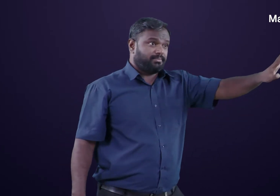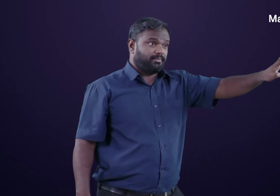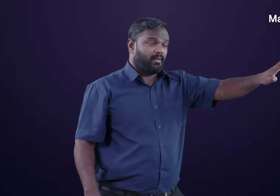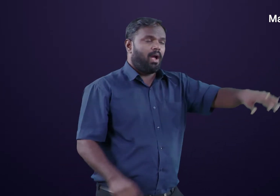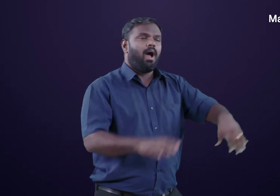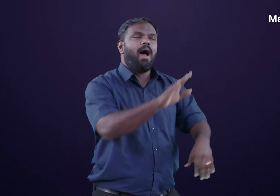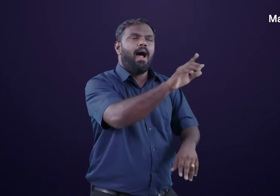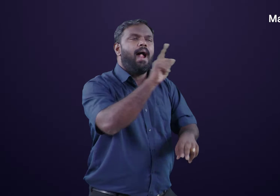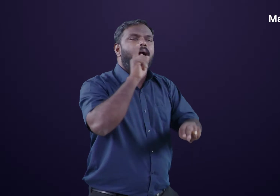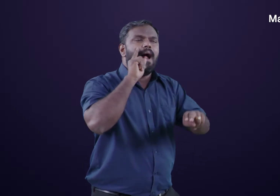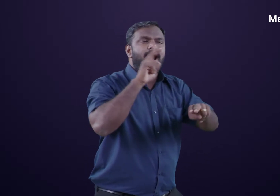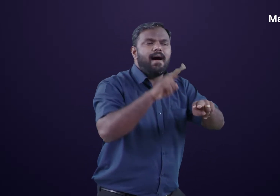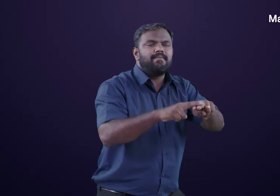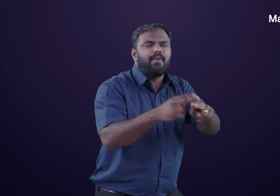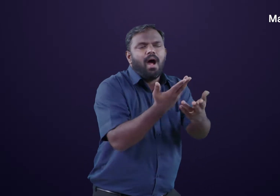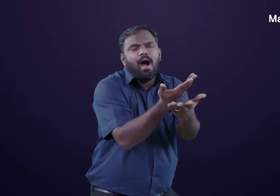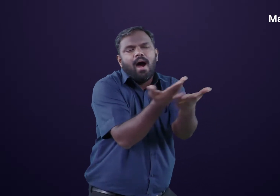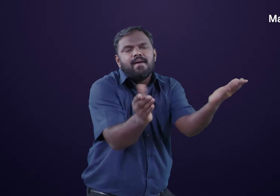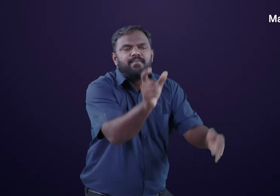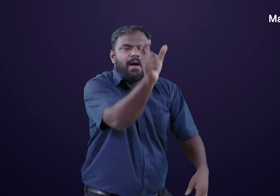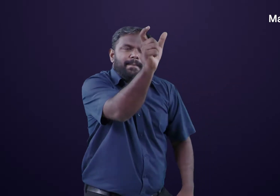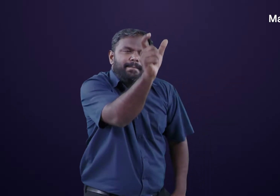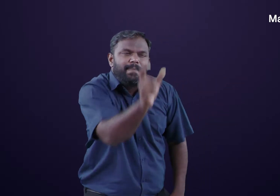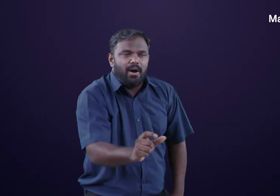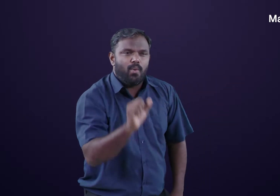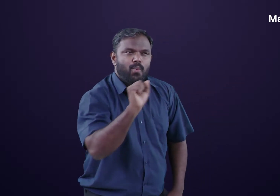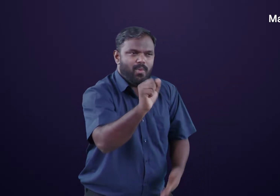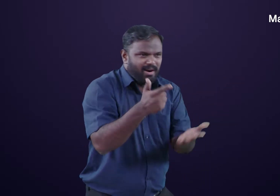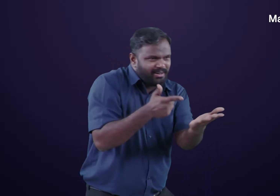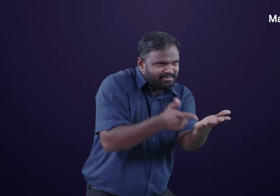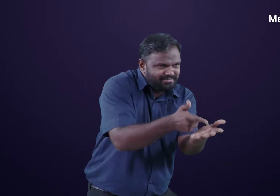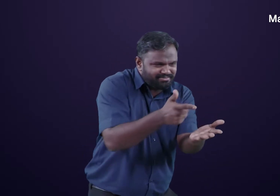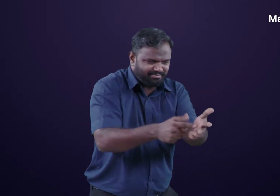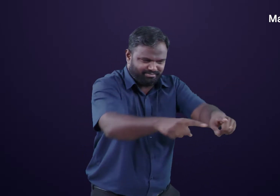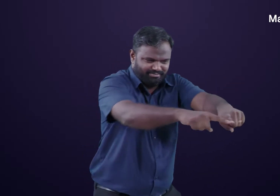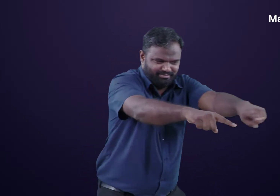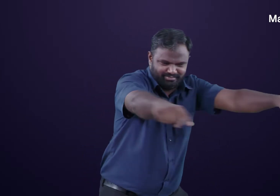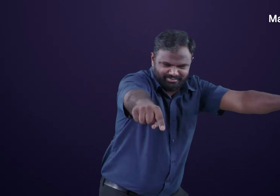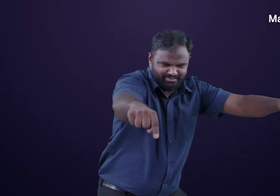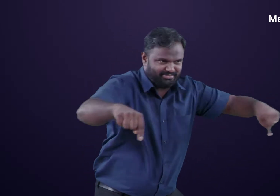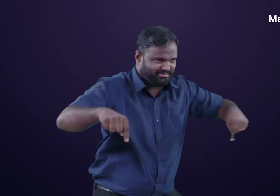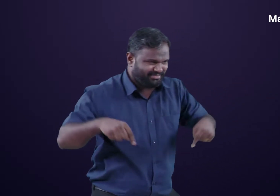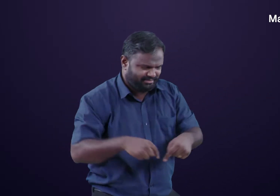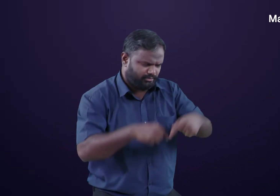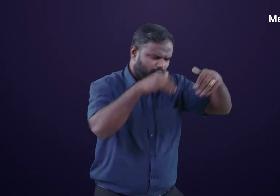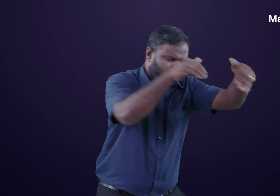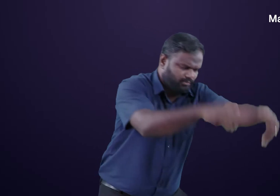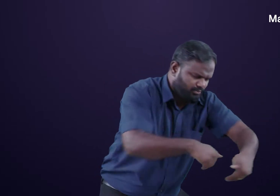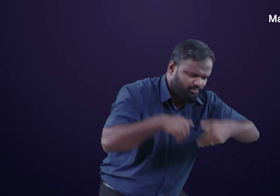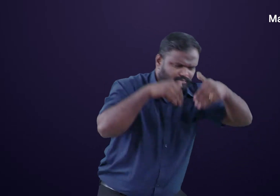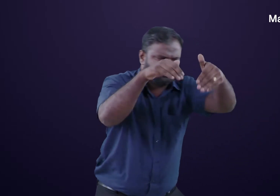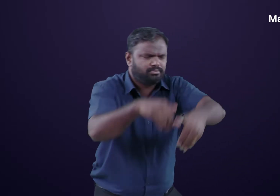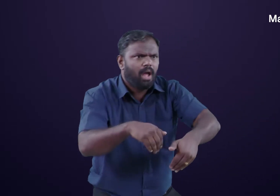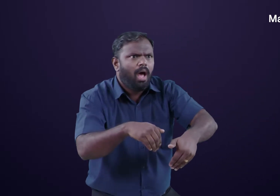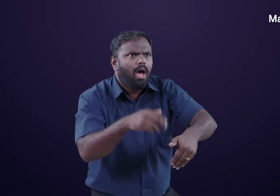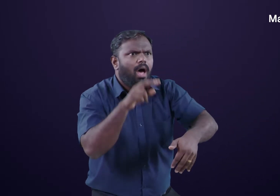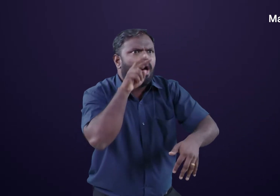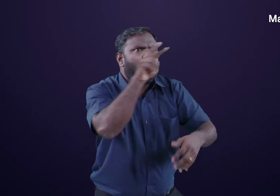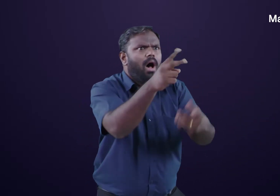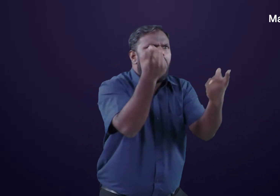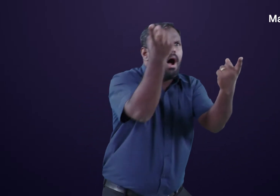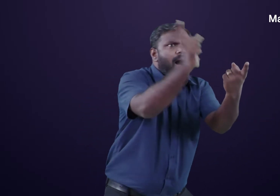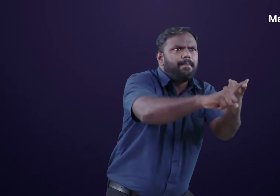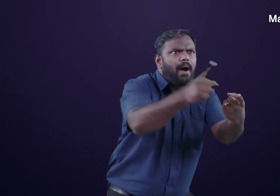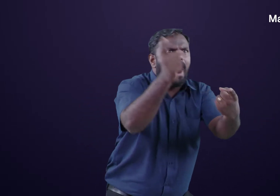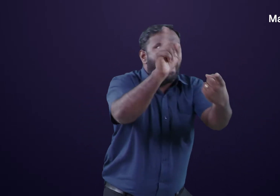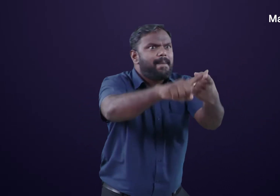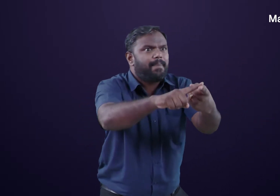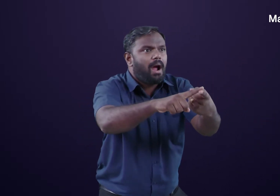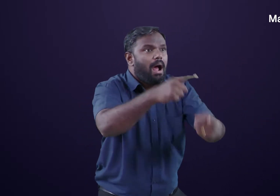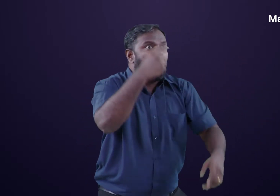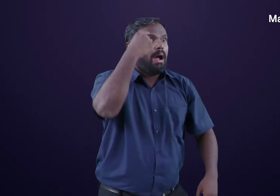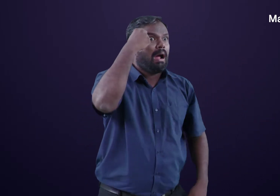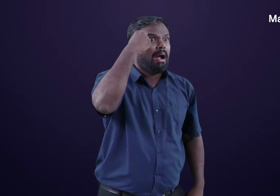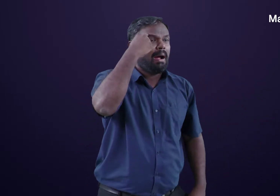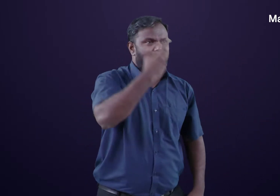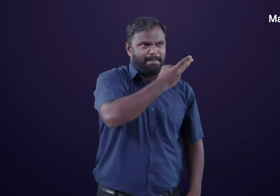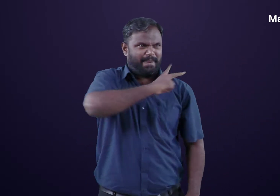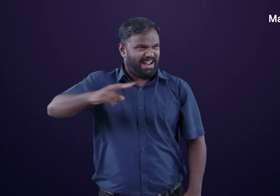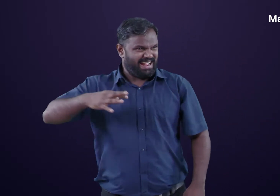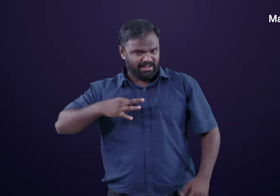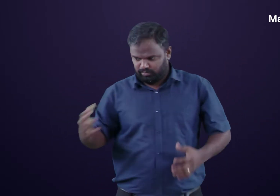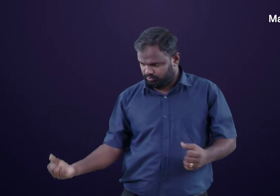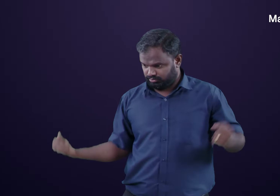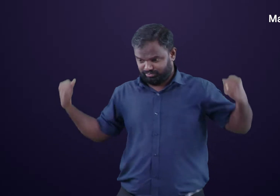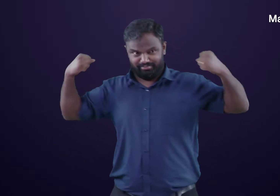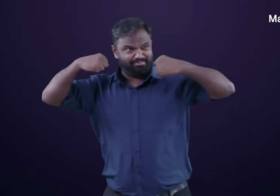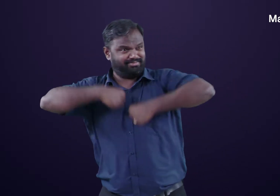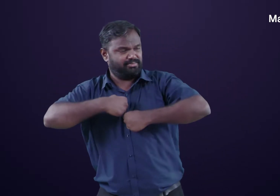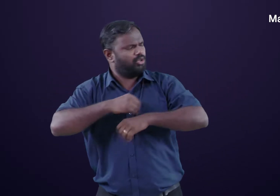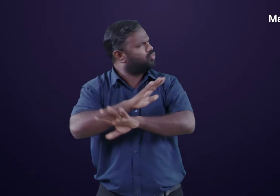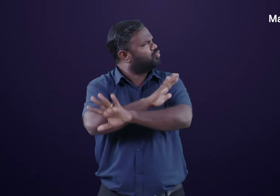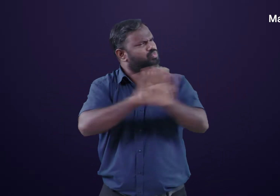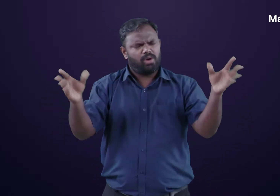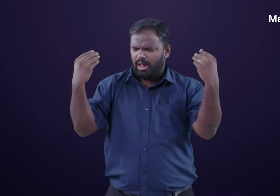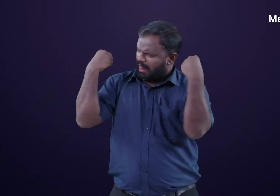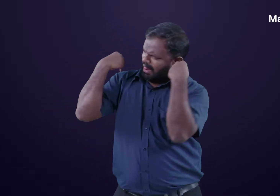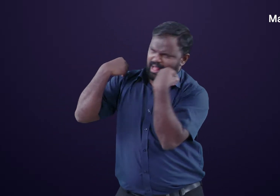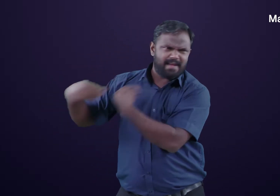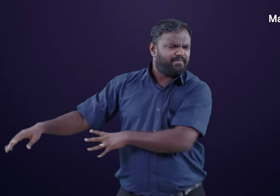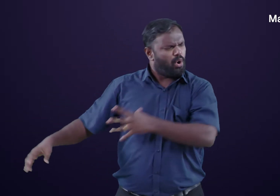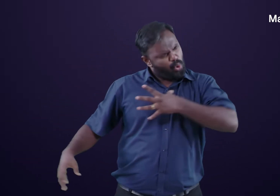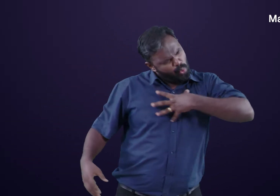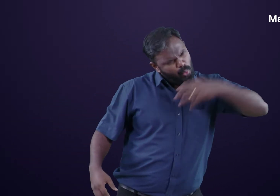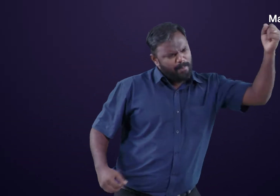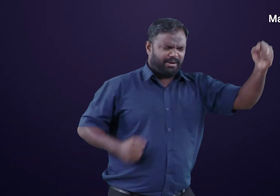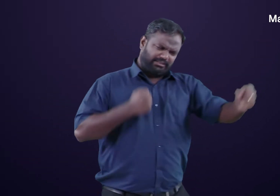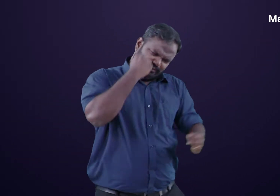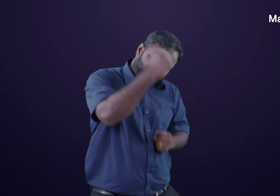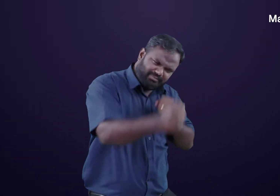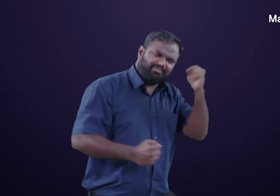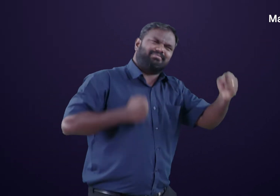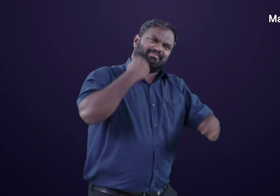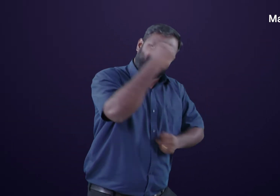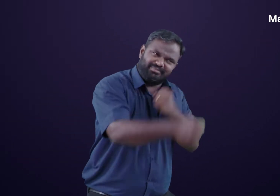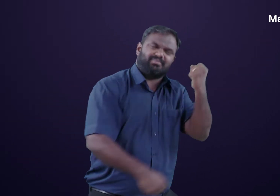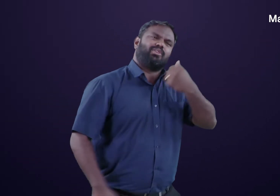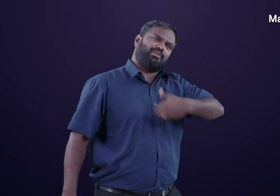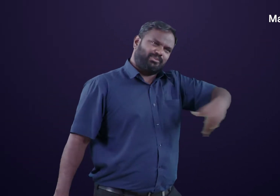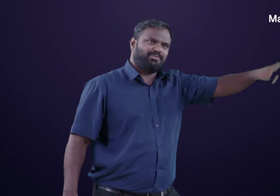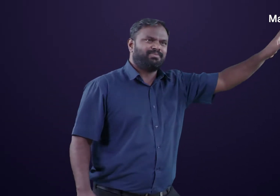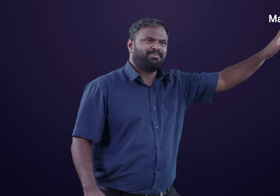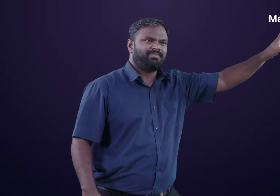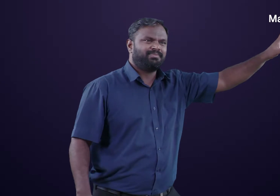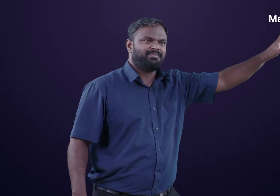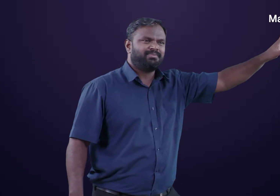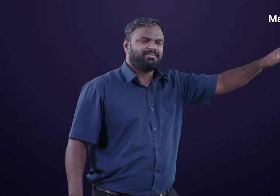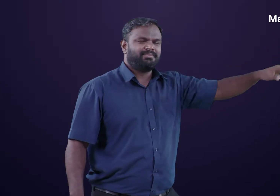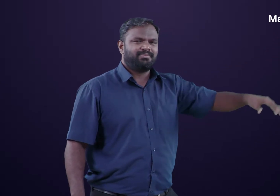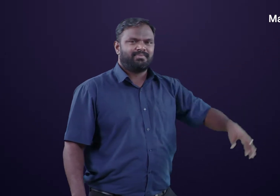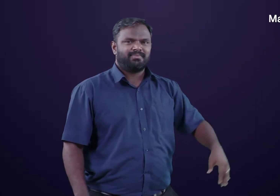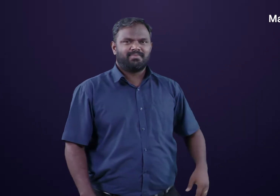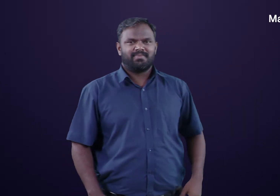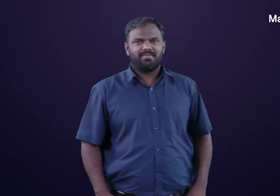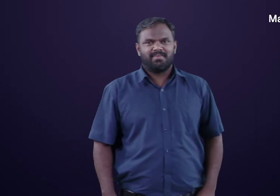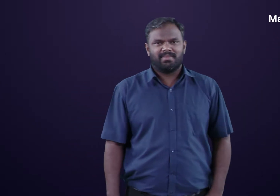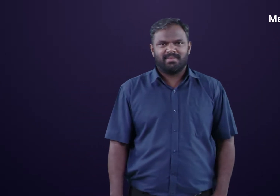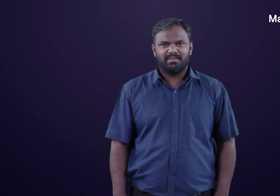If someone is in the field, they must not go back to get a coat.